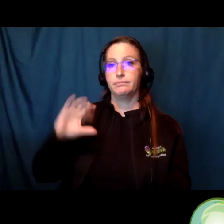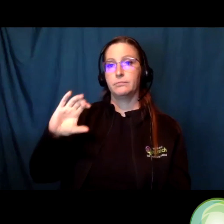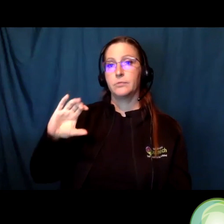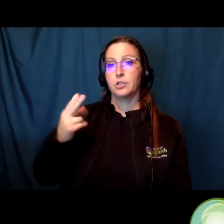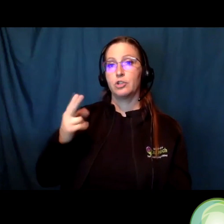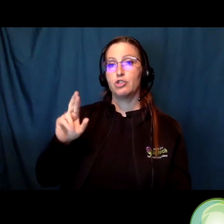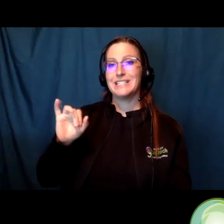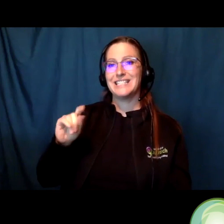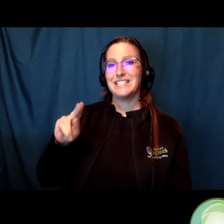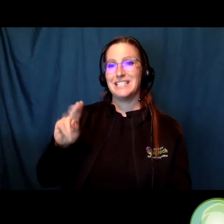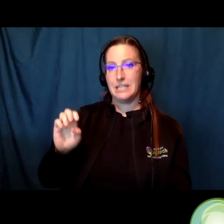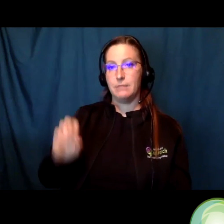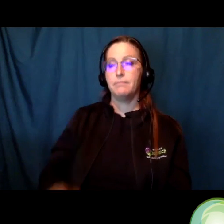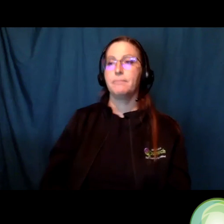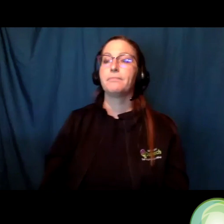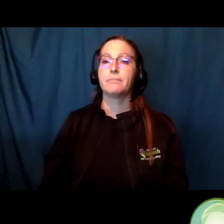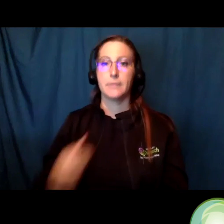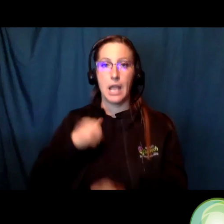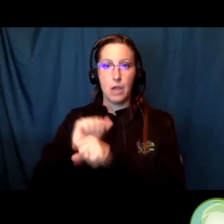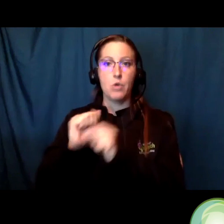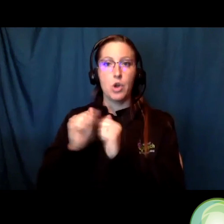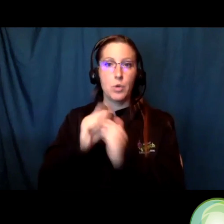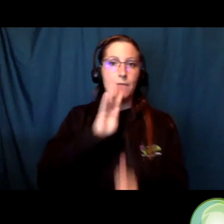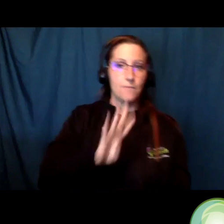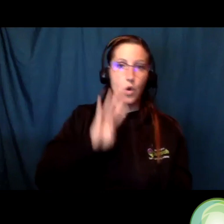Christine: This is Christine. I worked with some four and five-year-olds virtually over the spring